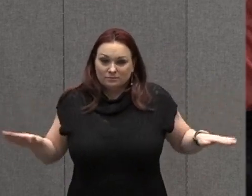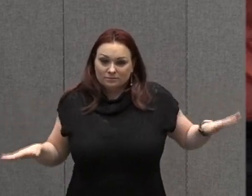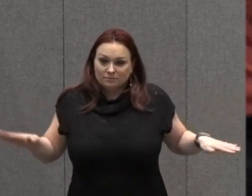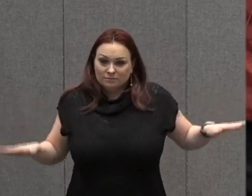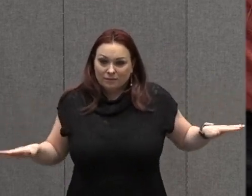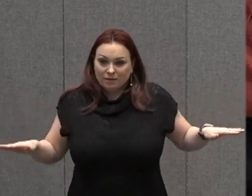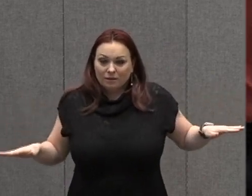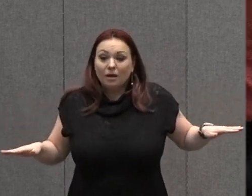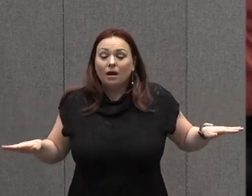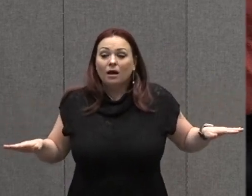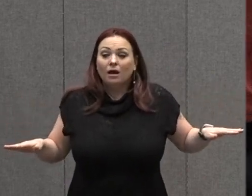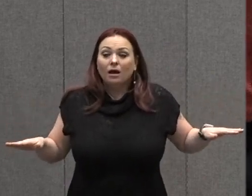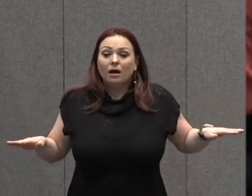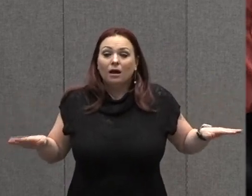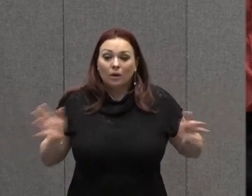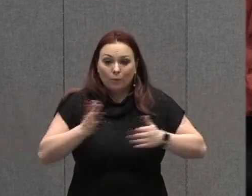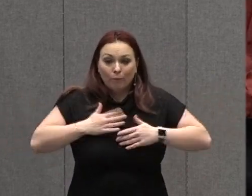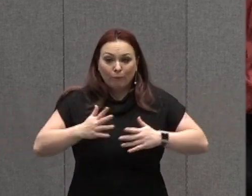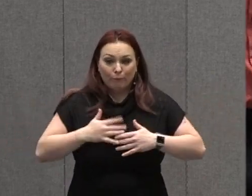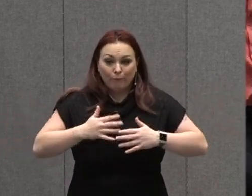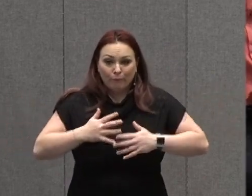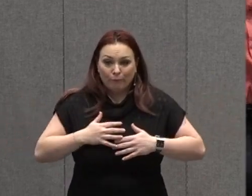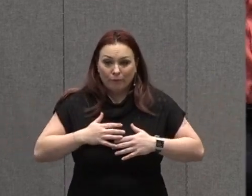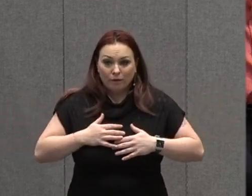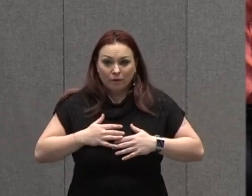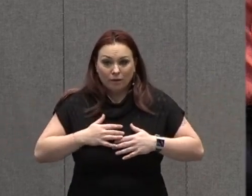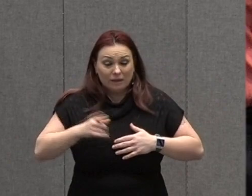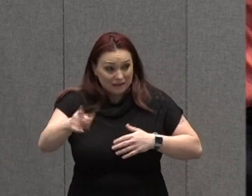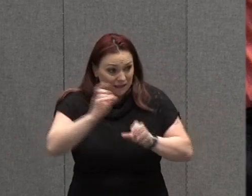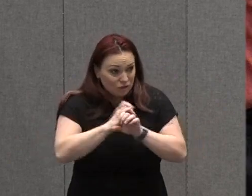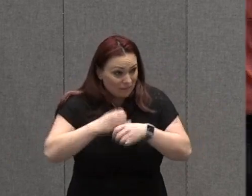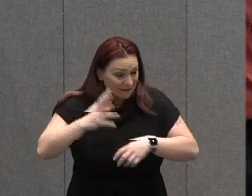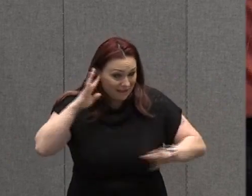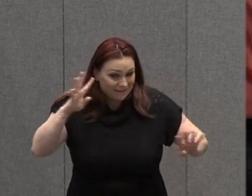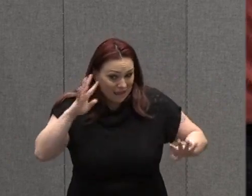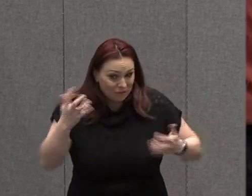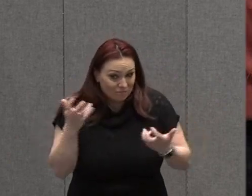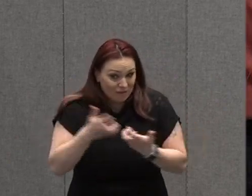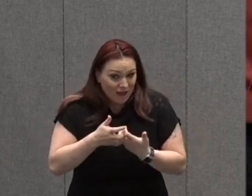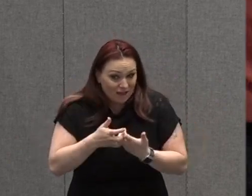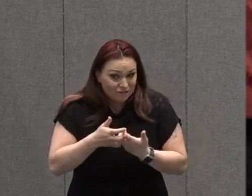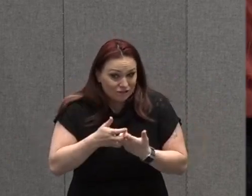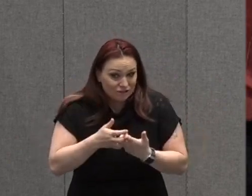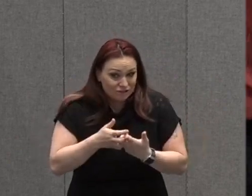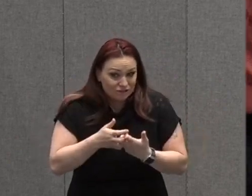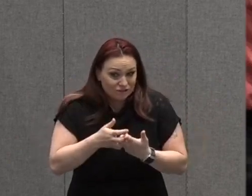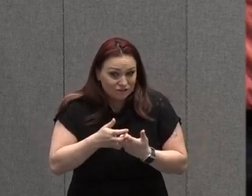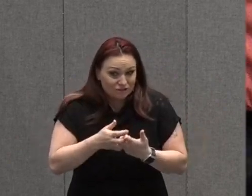They say prrroooooo, prrrroooooo, prrrooooo. Can you make that sound? prrroooooo, prrrroooooo, prrrooooo